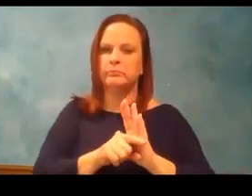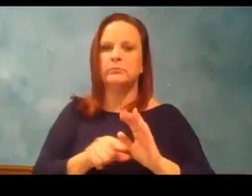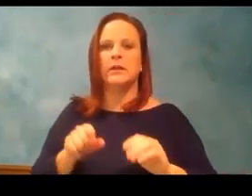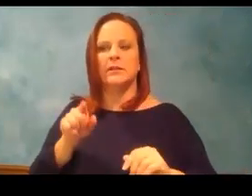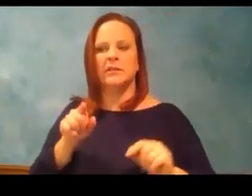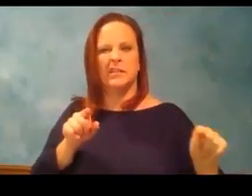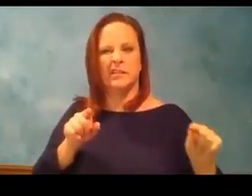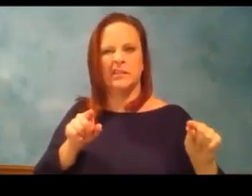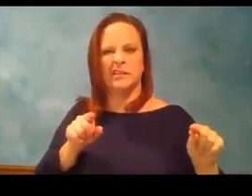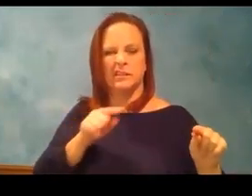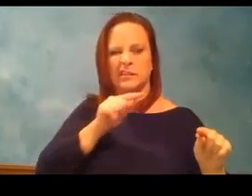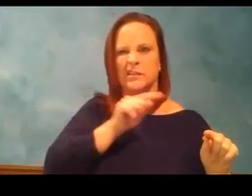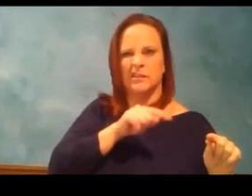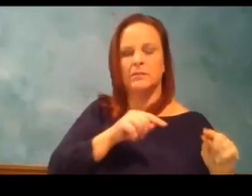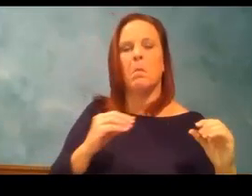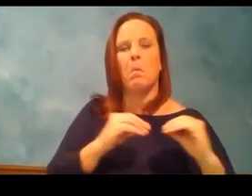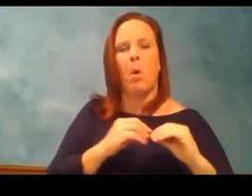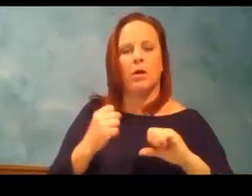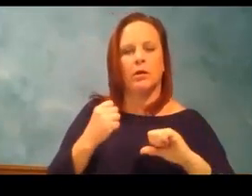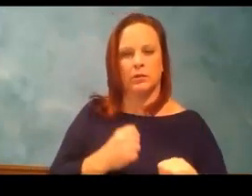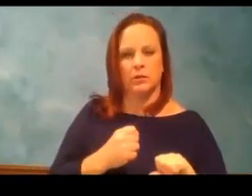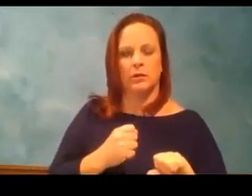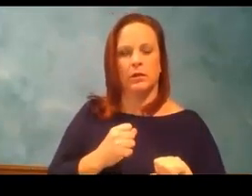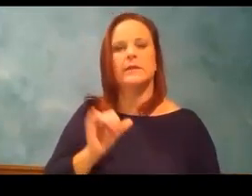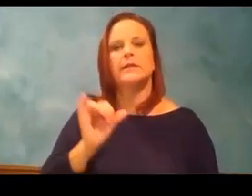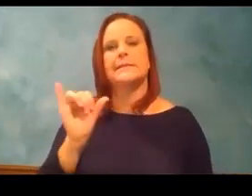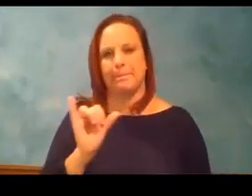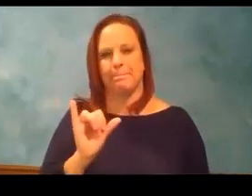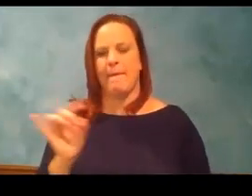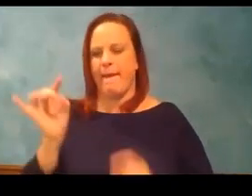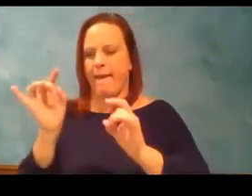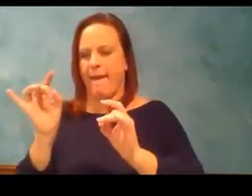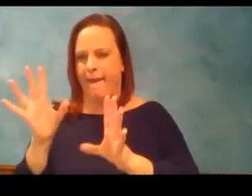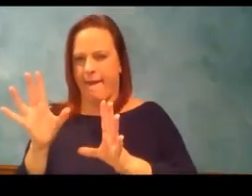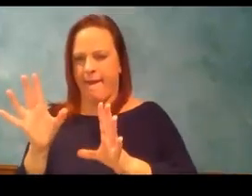They're both negative, but, that loathe entirely, is more intense.